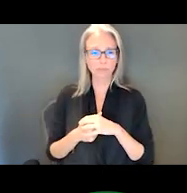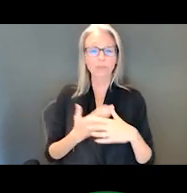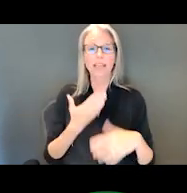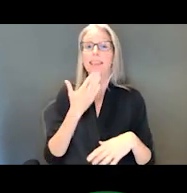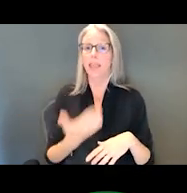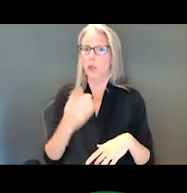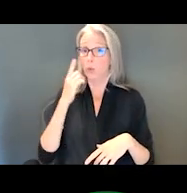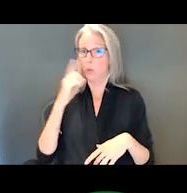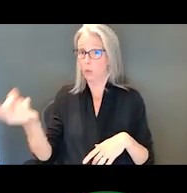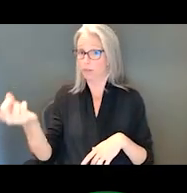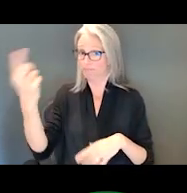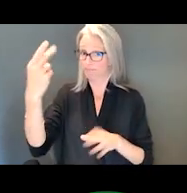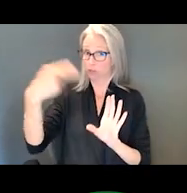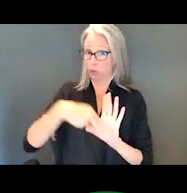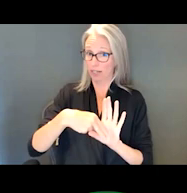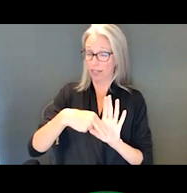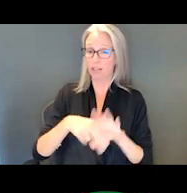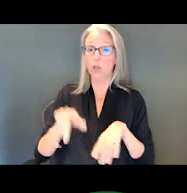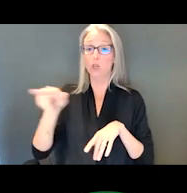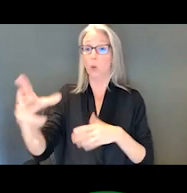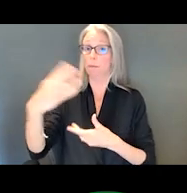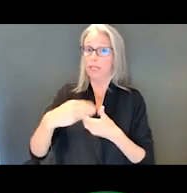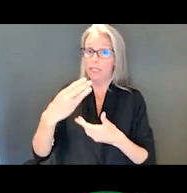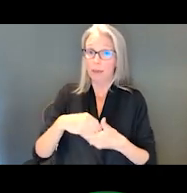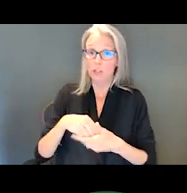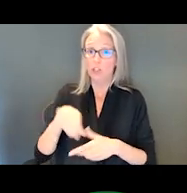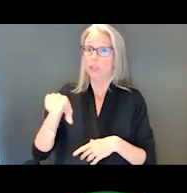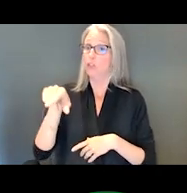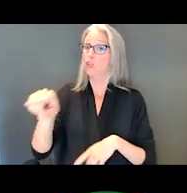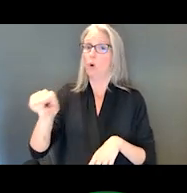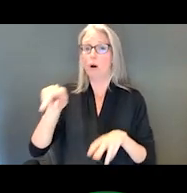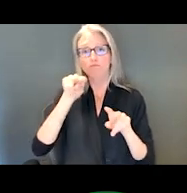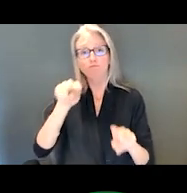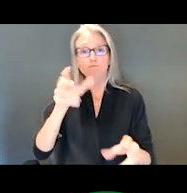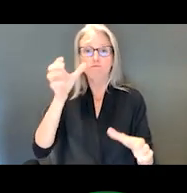Thank you for being here and thank you for valuing this work.